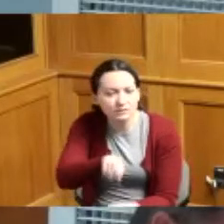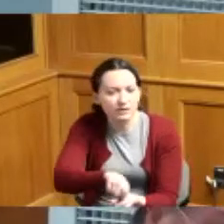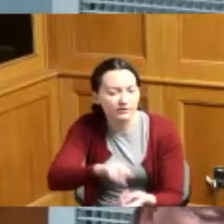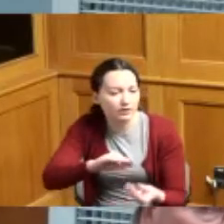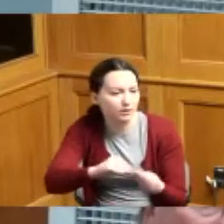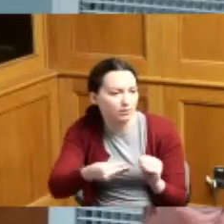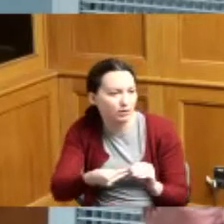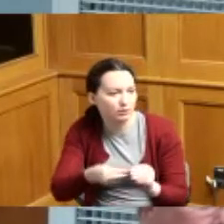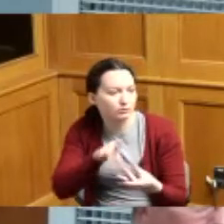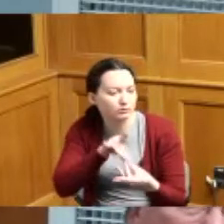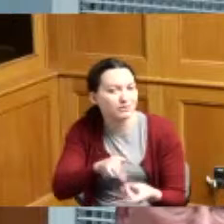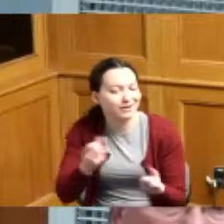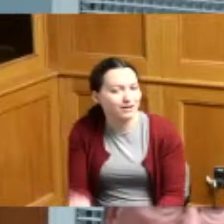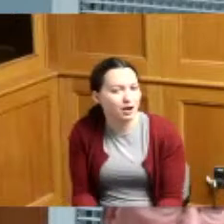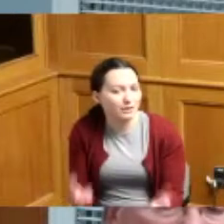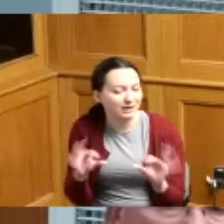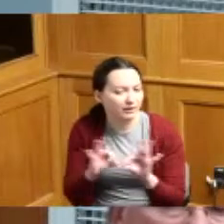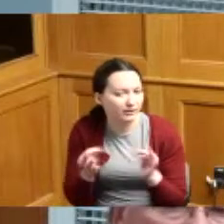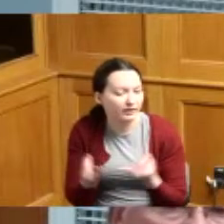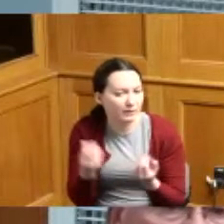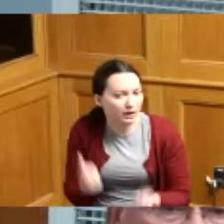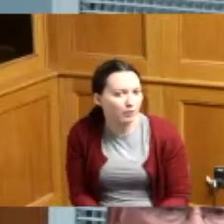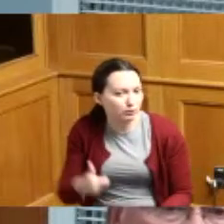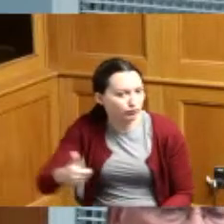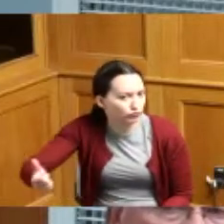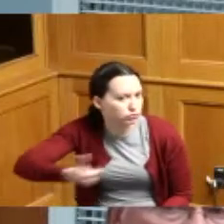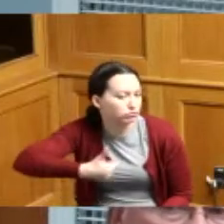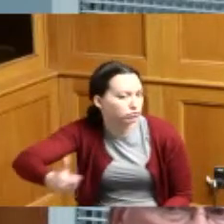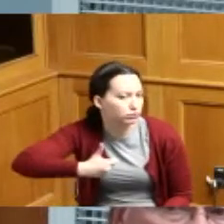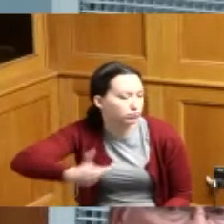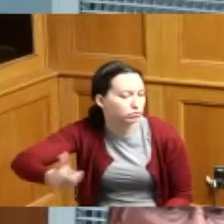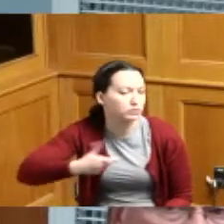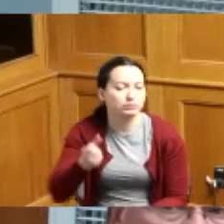in terms of the number of families the number of trips that we uh provide on an annual basis to